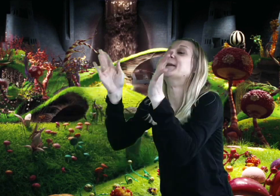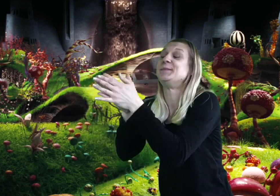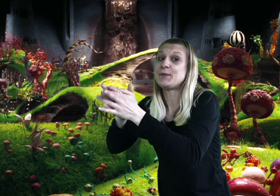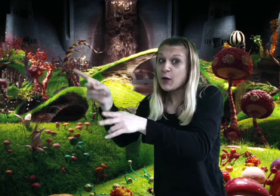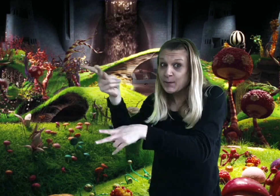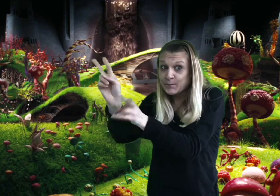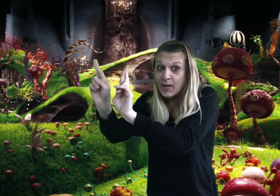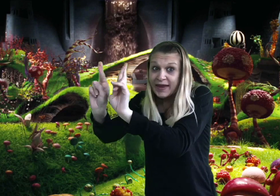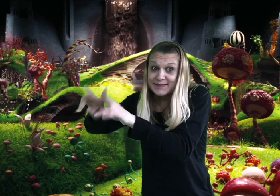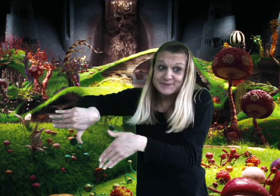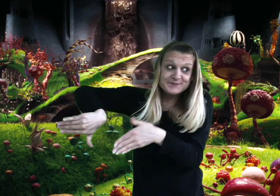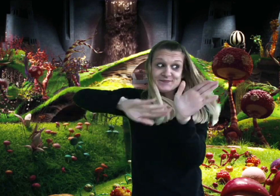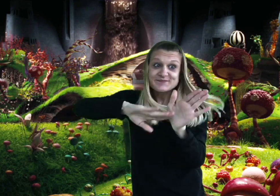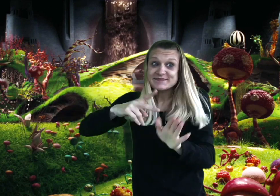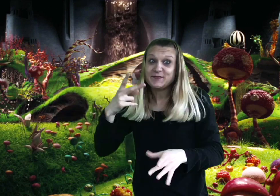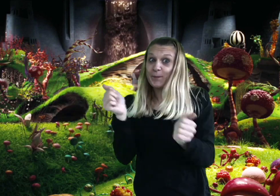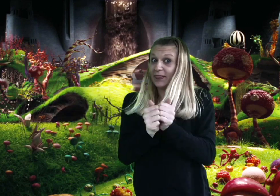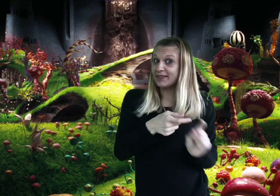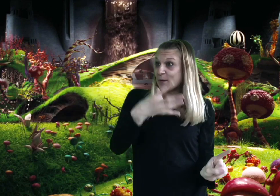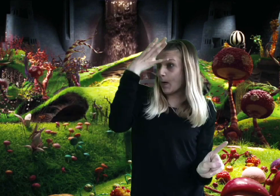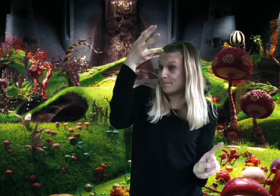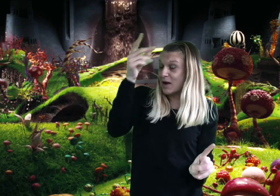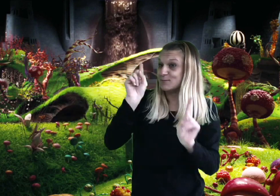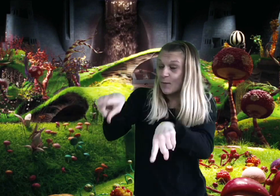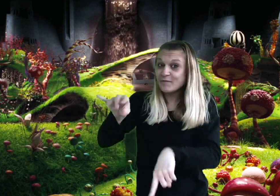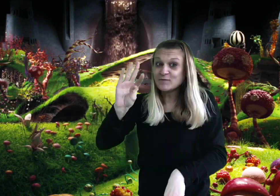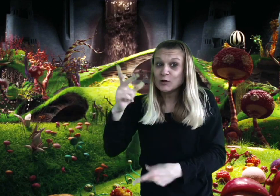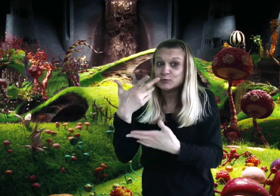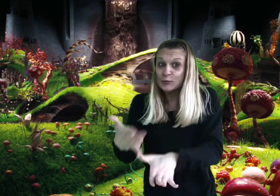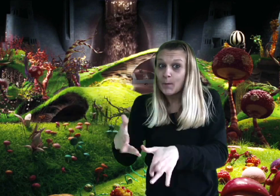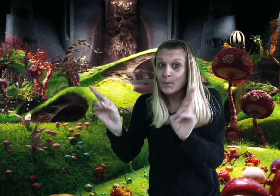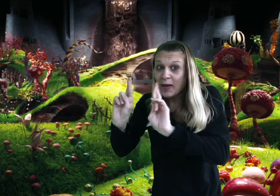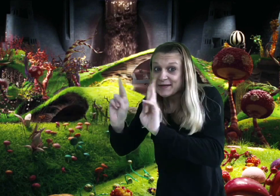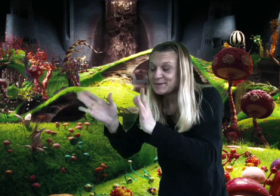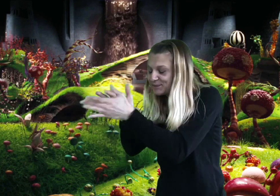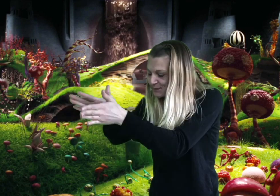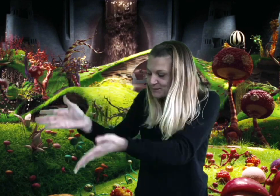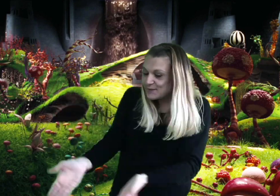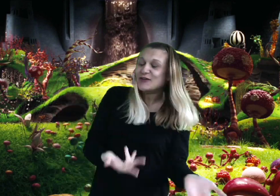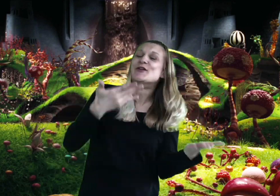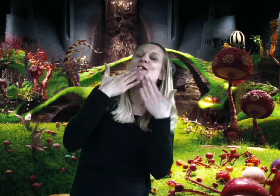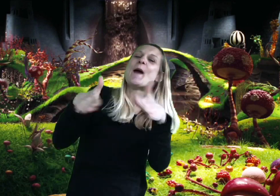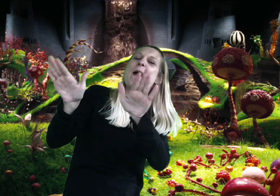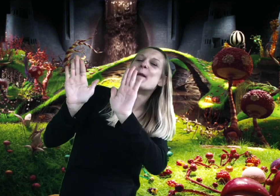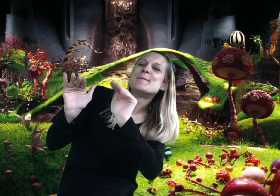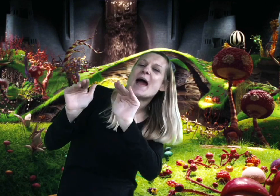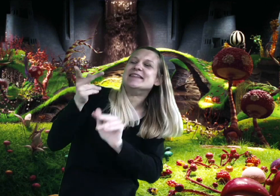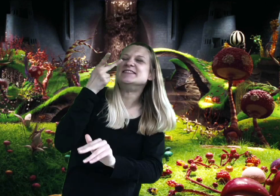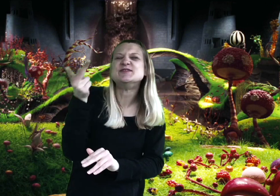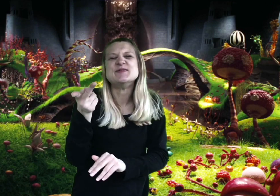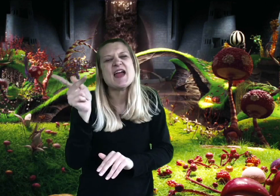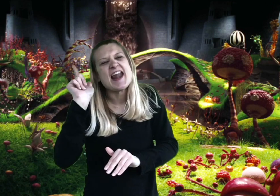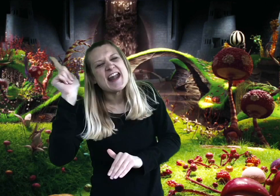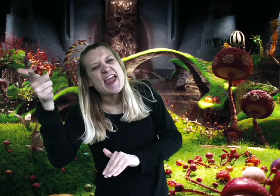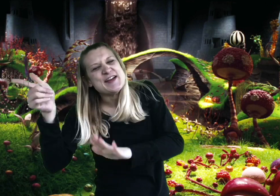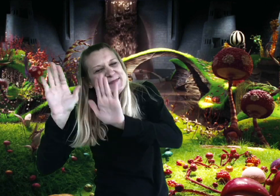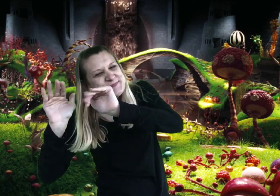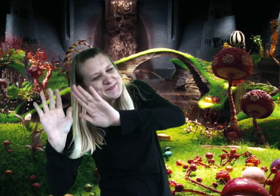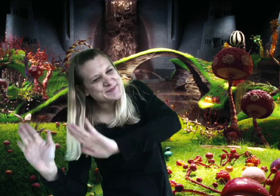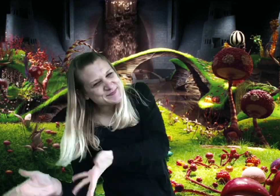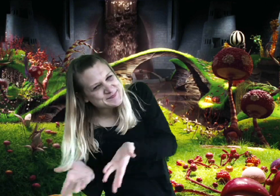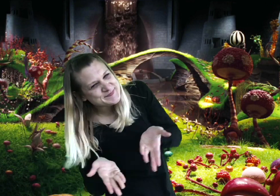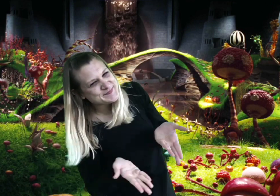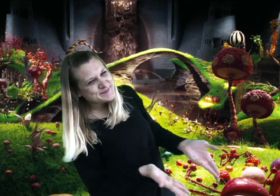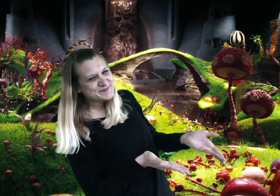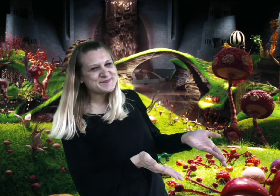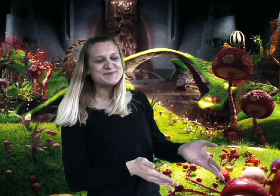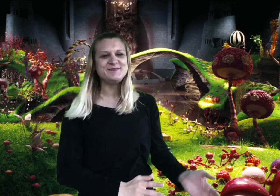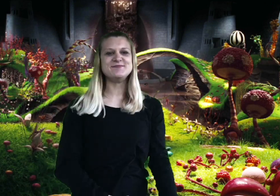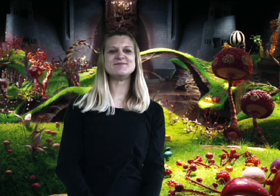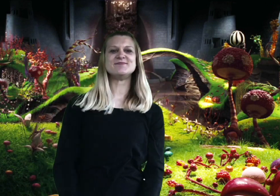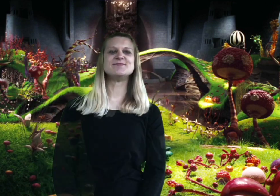Good-bye, Mrs. Gloop! And Mr. Gloop! Good-bye! I’ll see you later..."